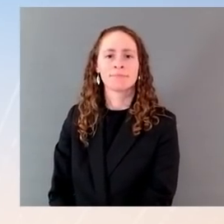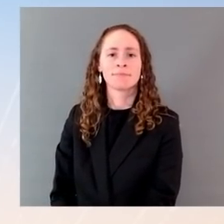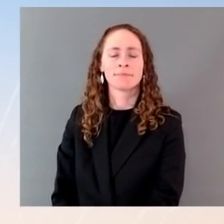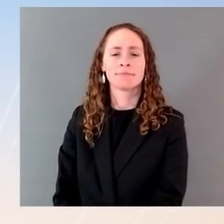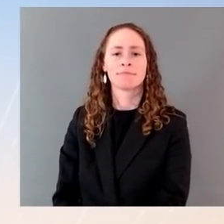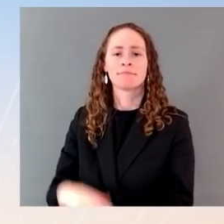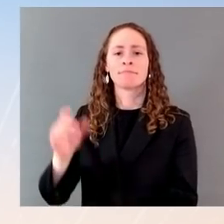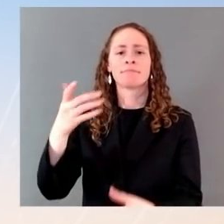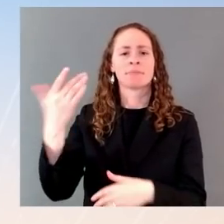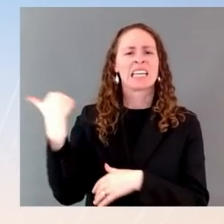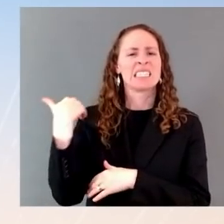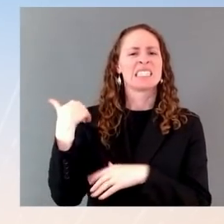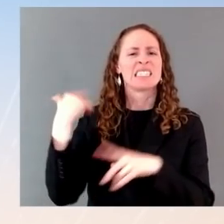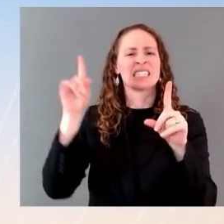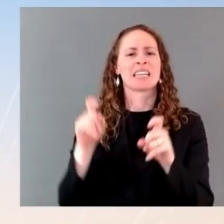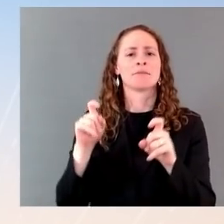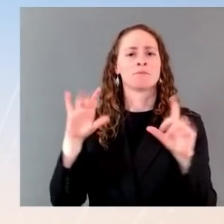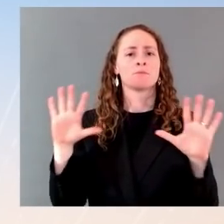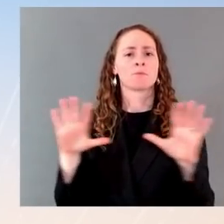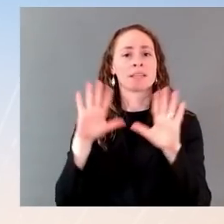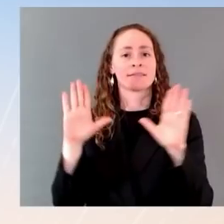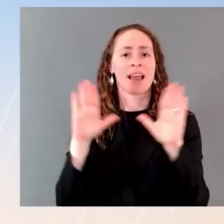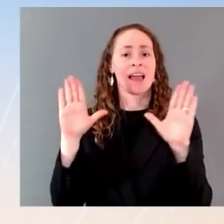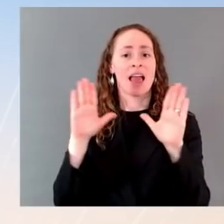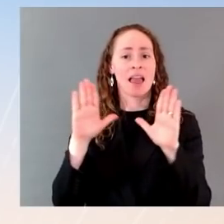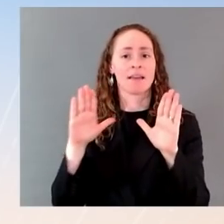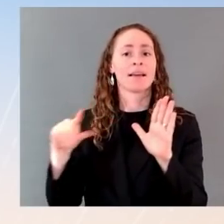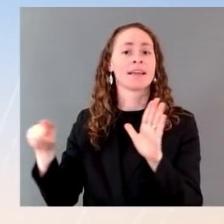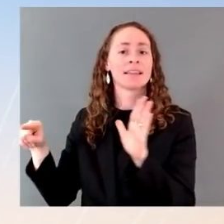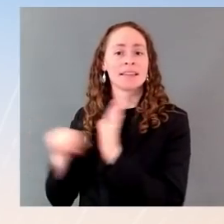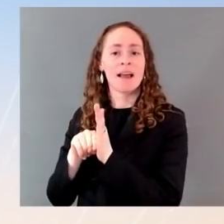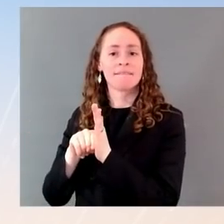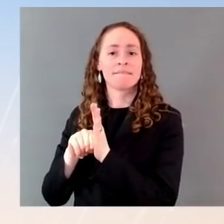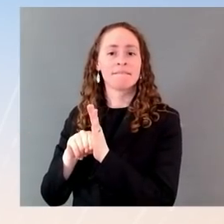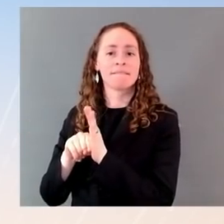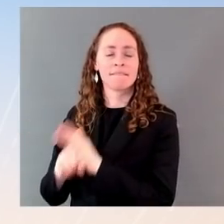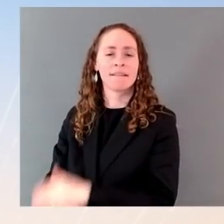as opposed to, say, today or tomorrow? Ms. Psaki: Well, the President also had a call with Eur- --